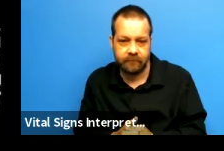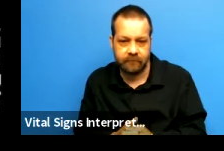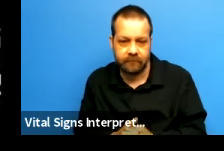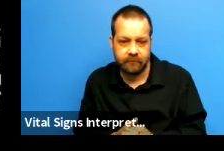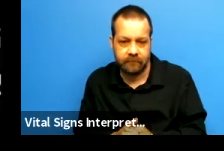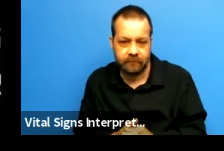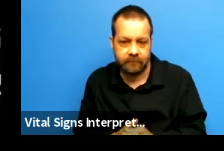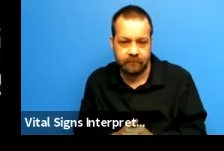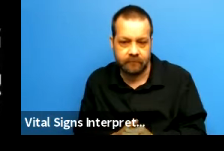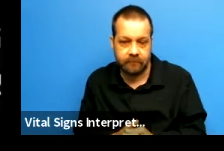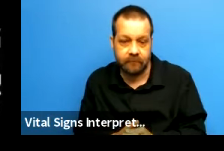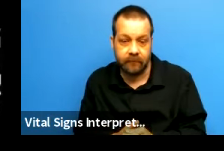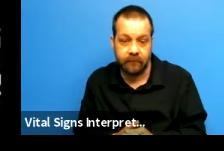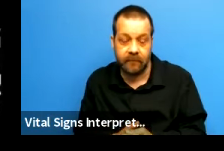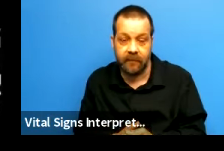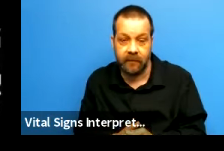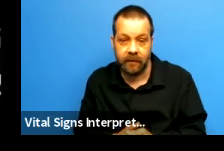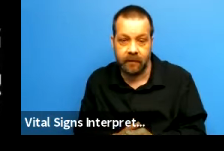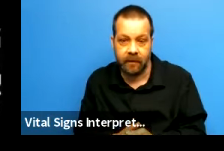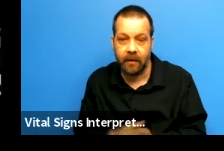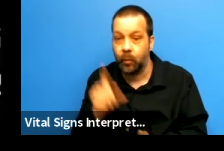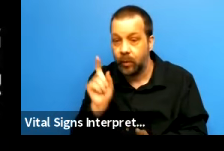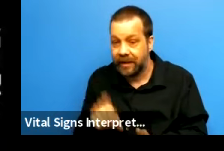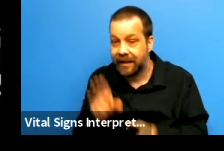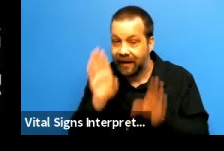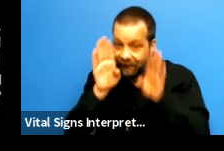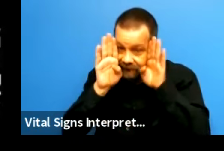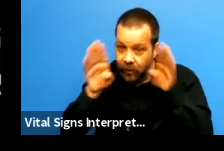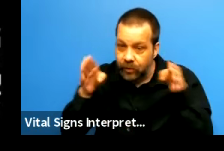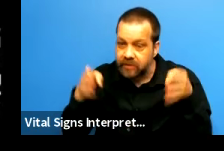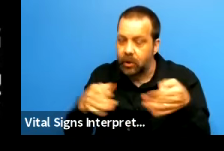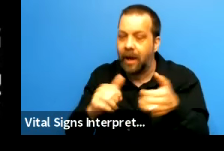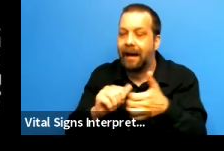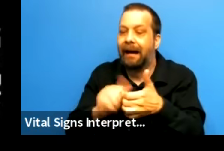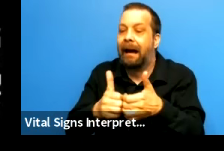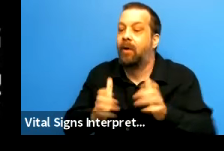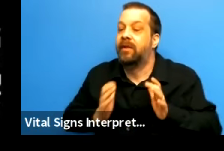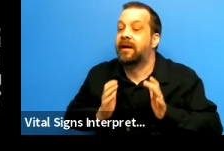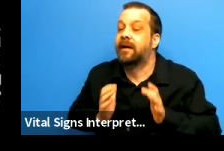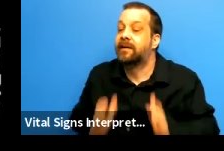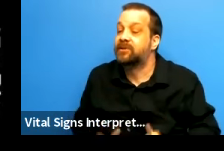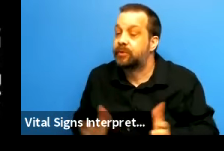we need to focus on how a customer is being served